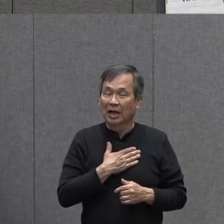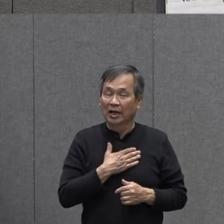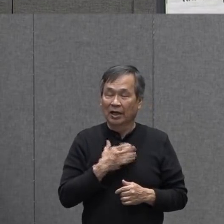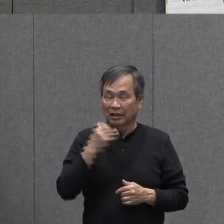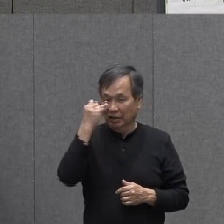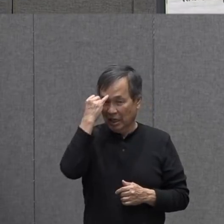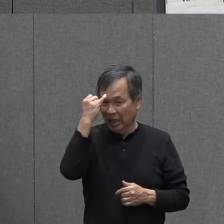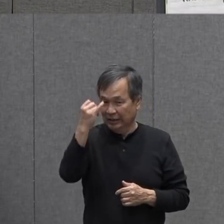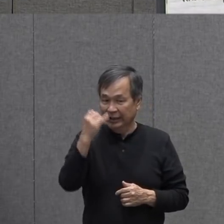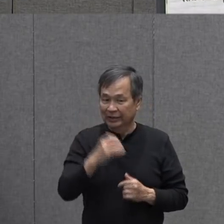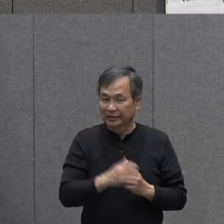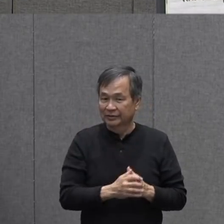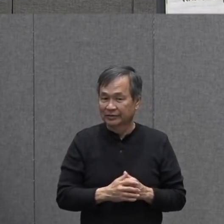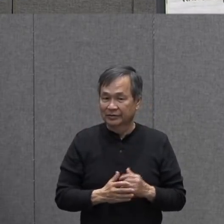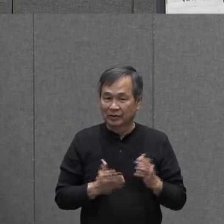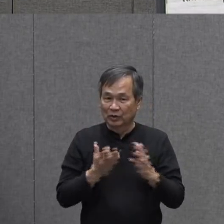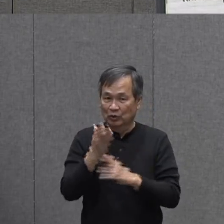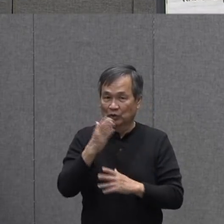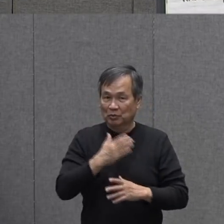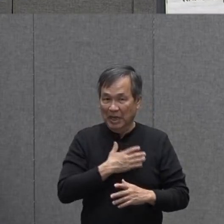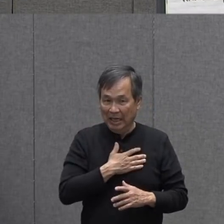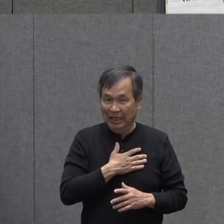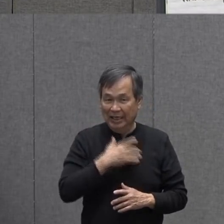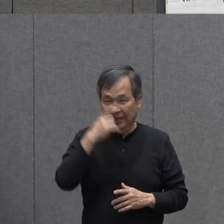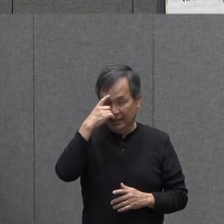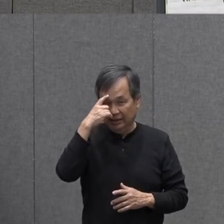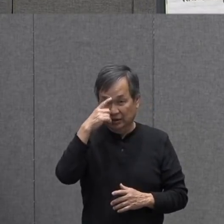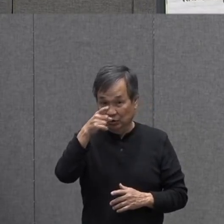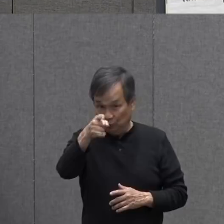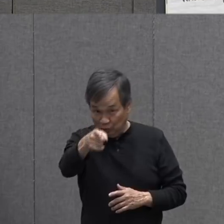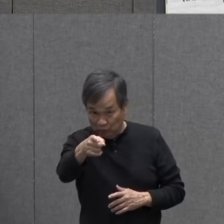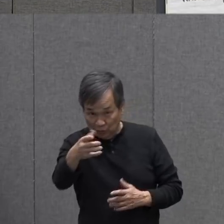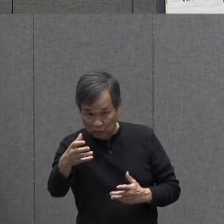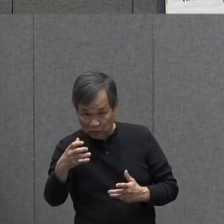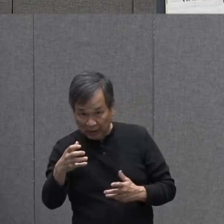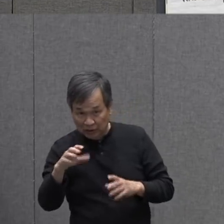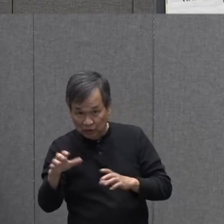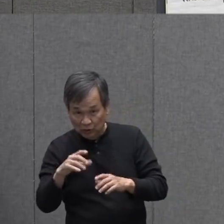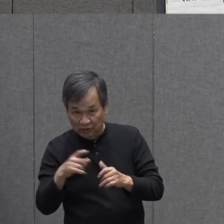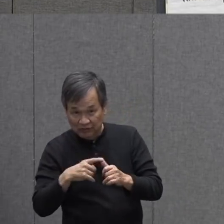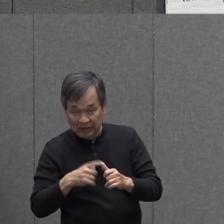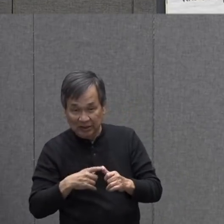through my own thinking. So if you wanna think about it, do it first and then of course,